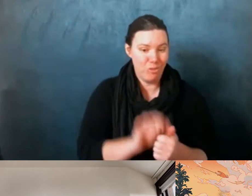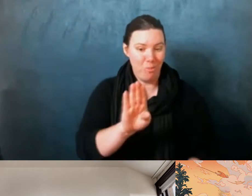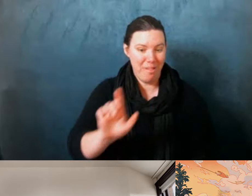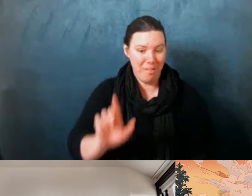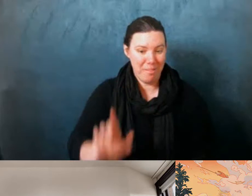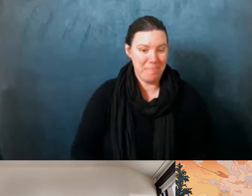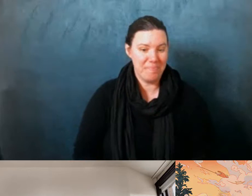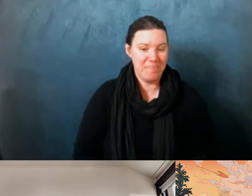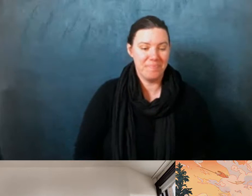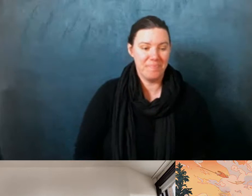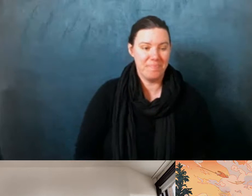[Omar] Thank you for sharing.